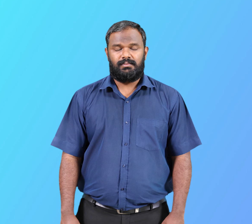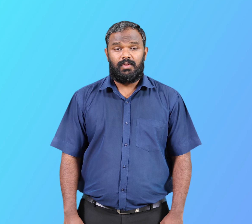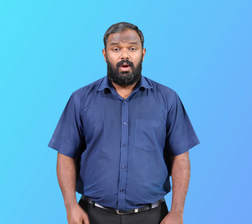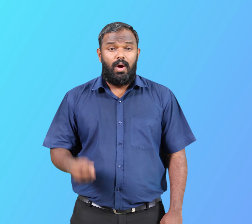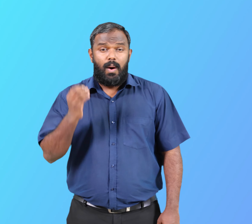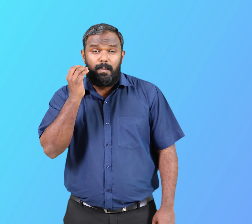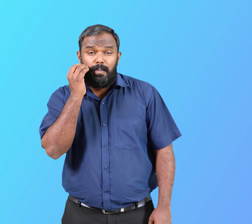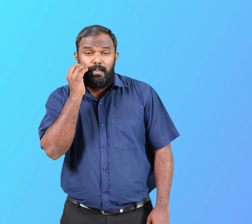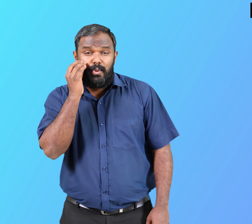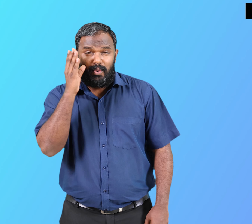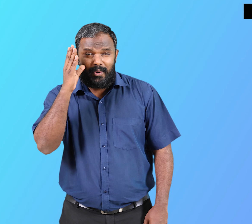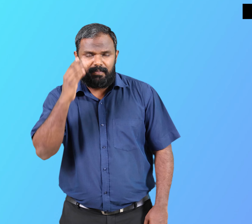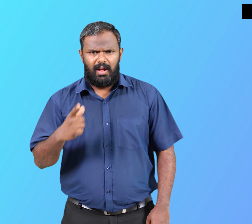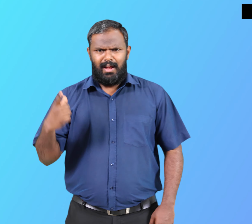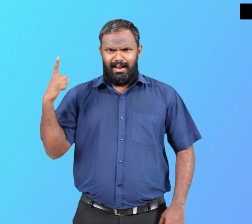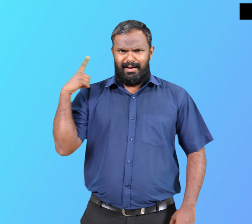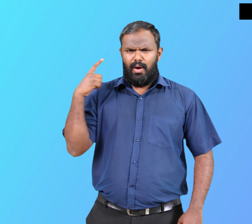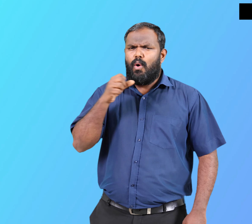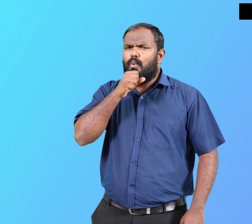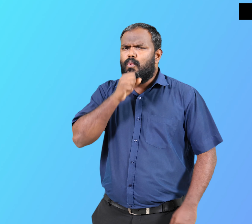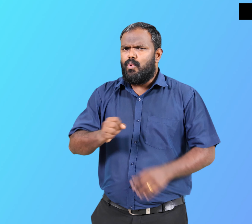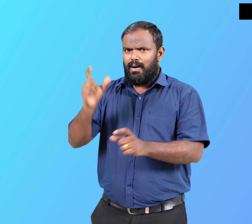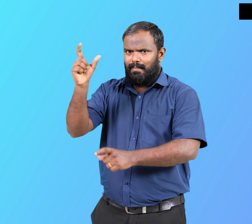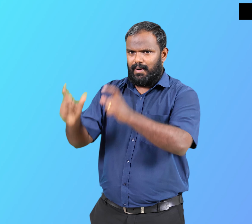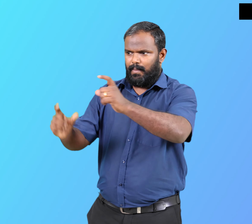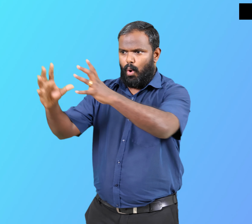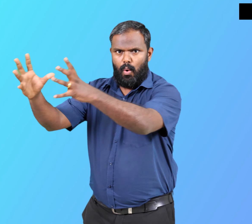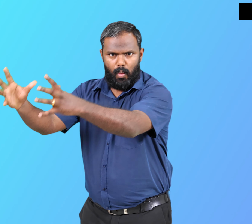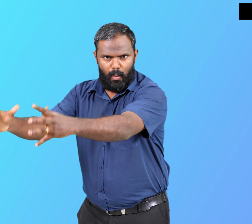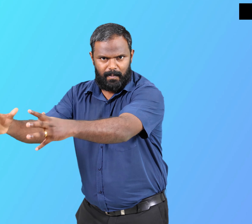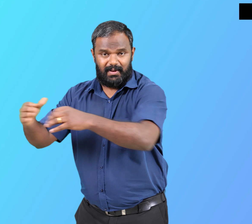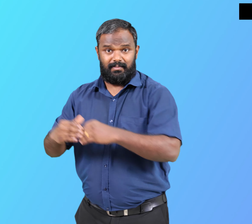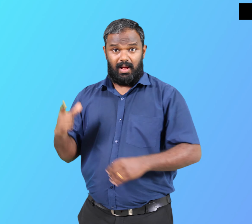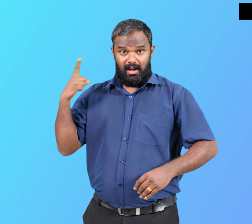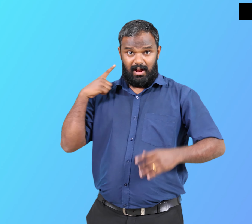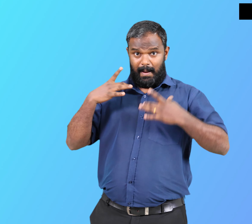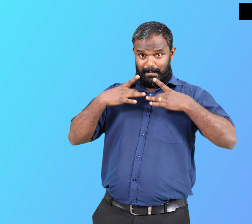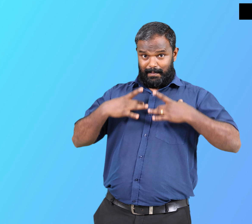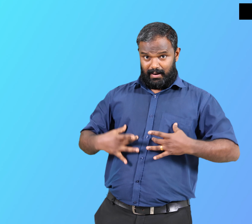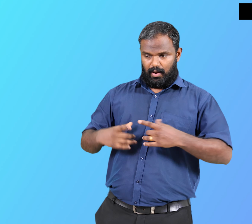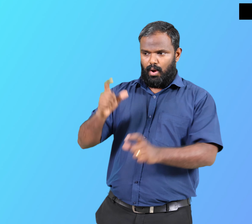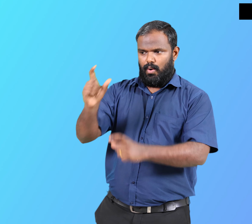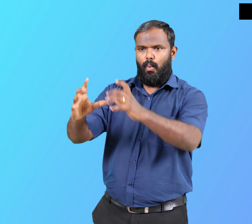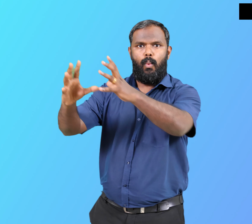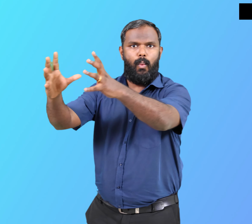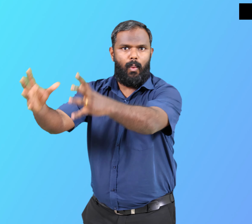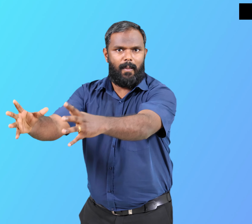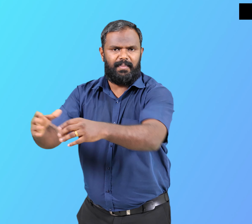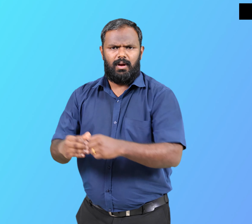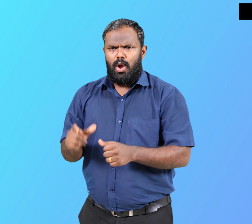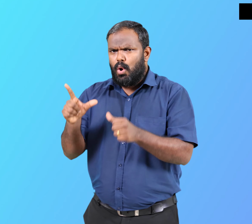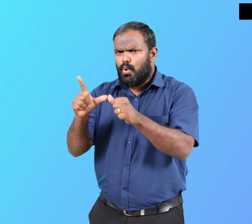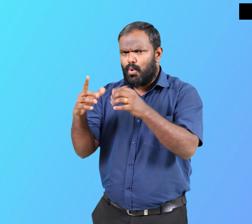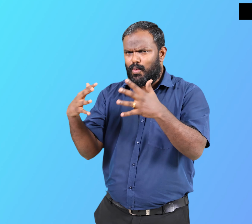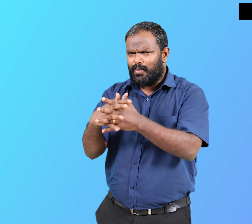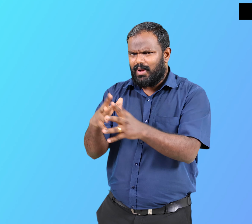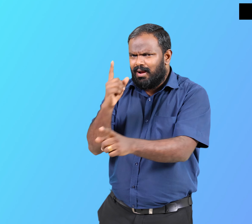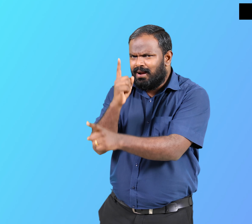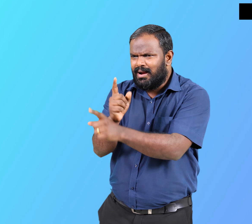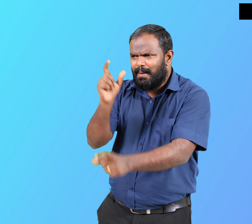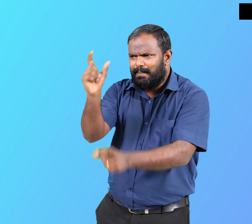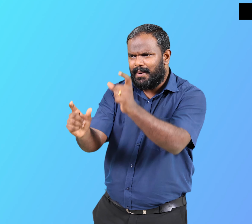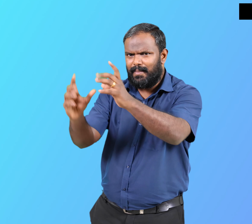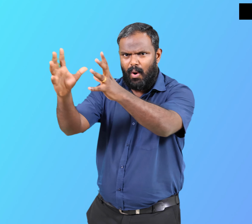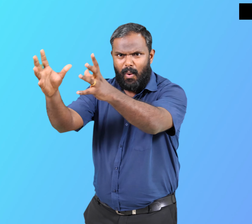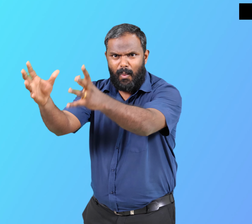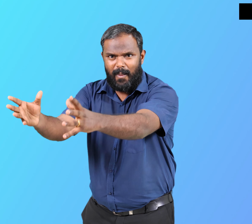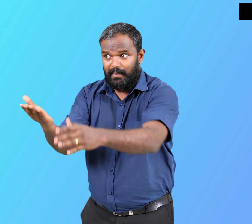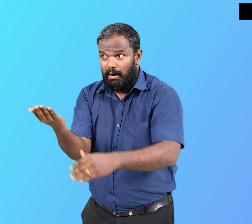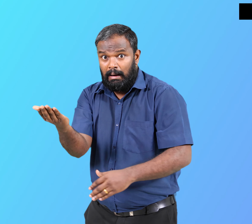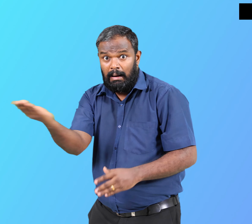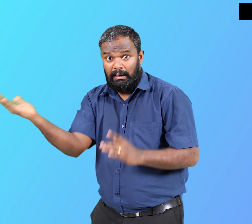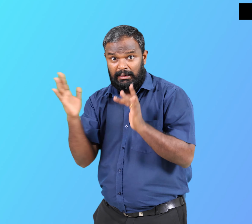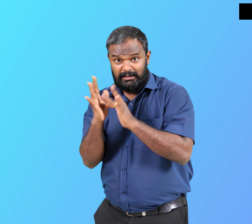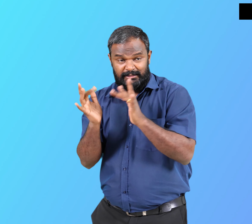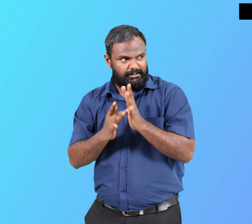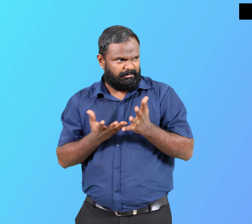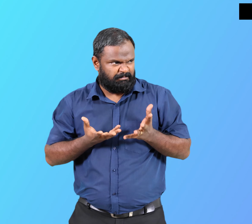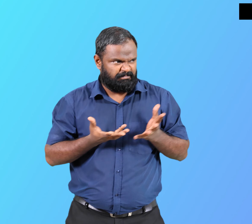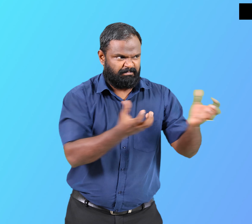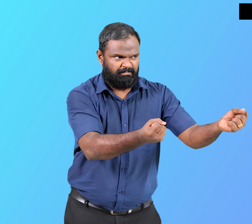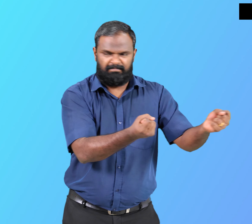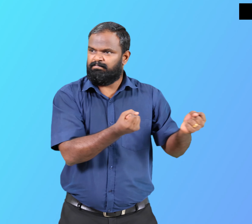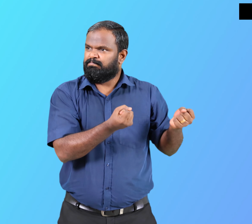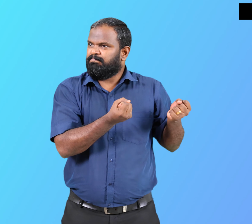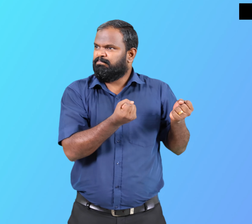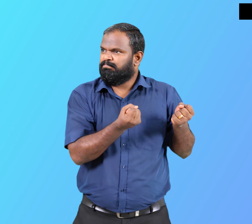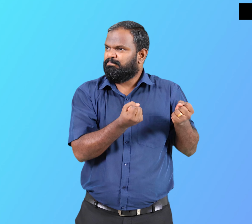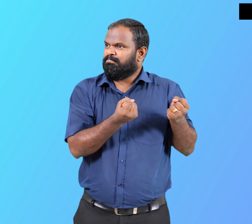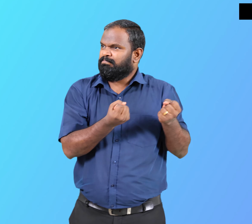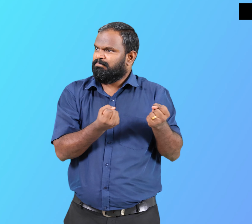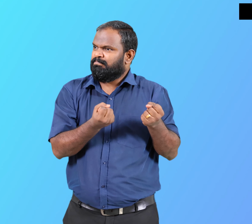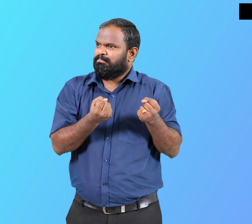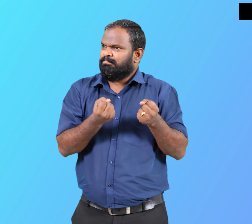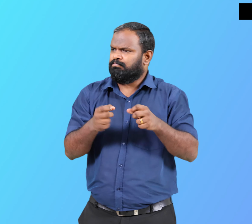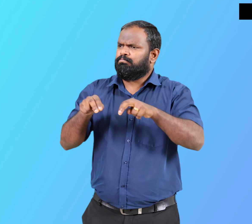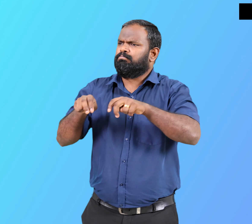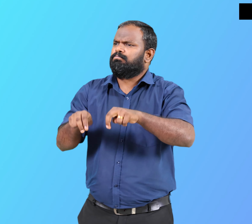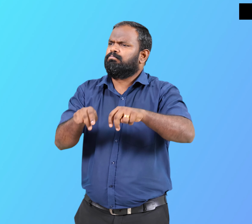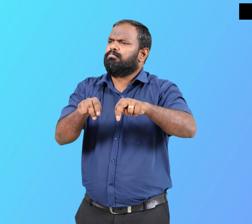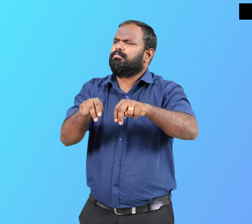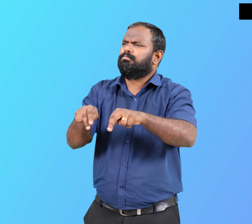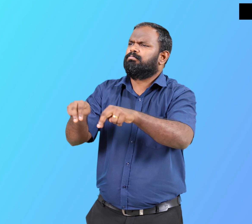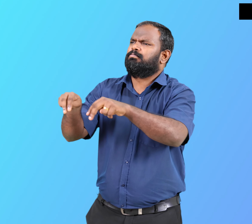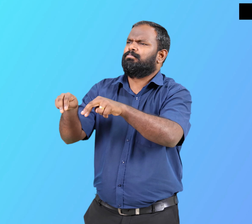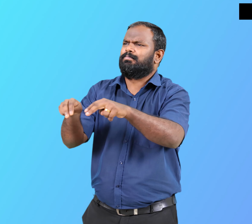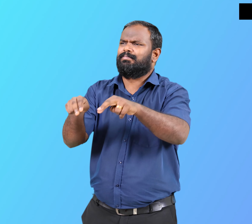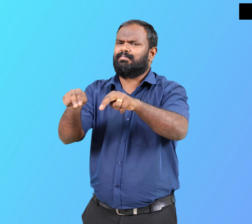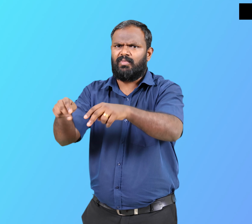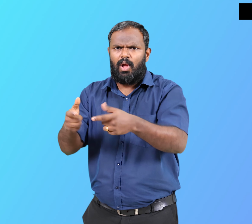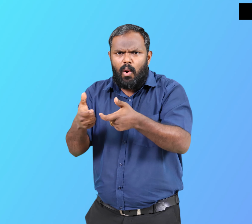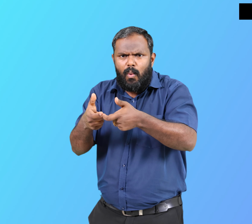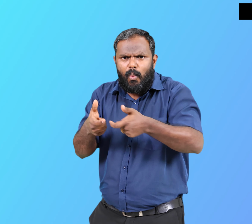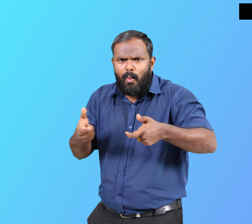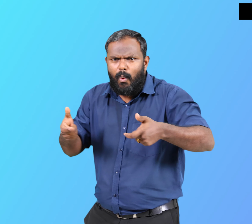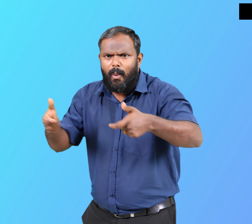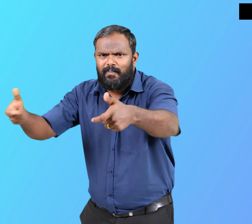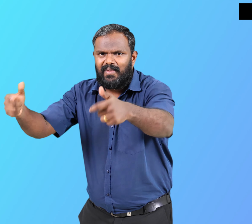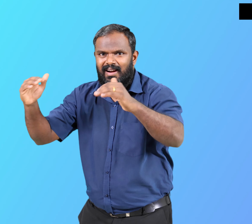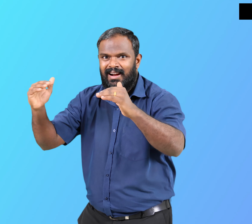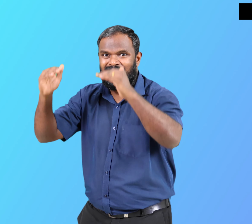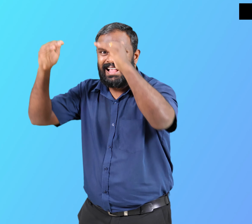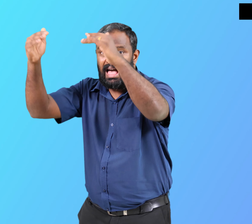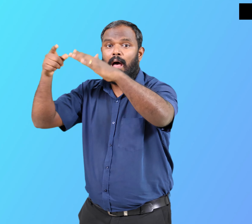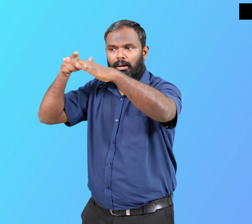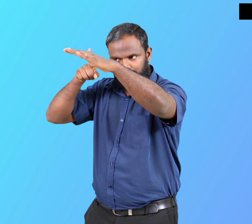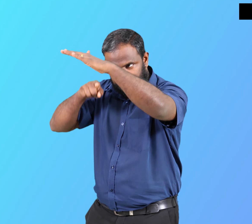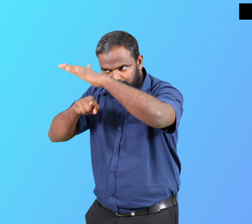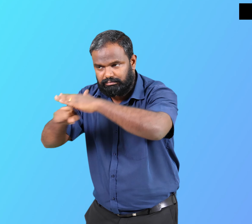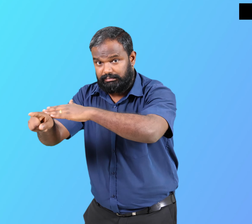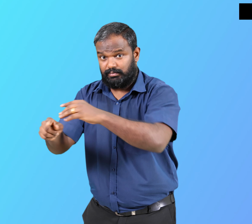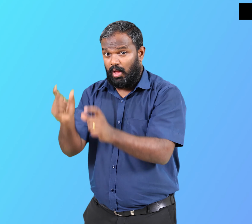At daybreak, the older leaders of the people, the leading priests and the teachers of the law came together. They led Jesus away to their high council.